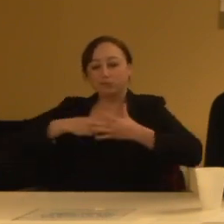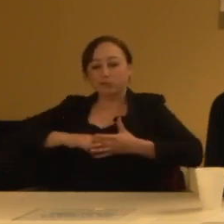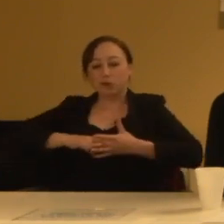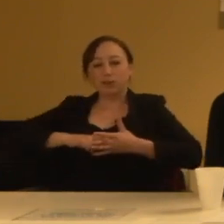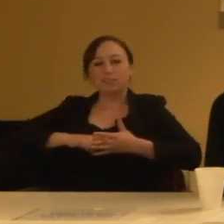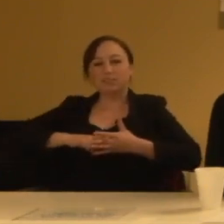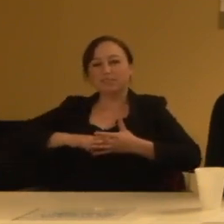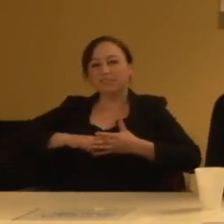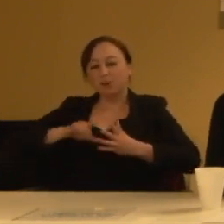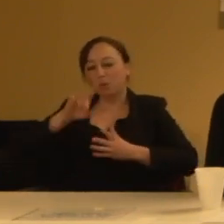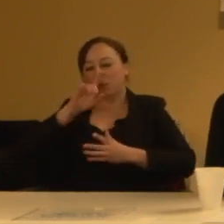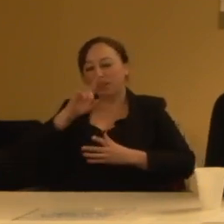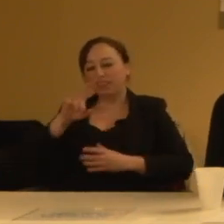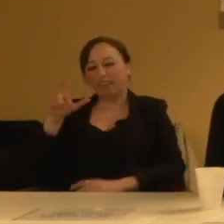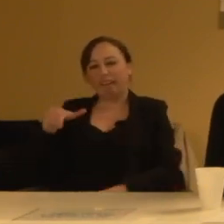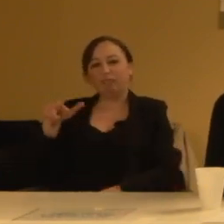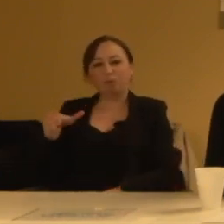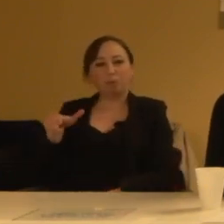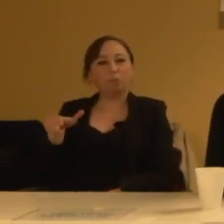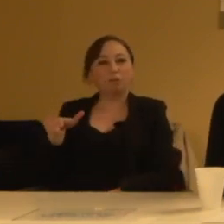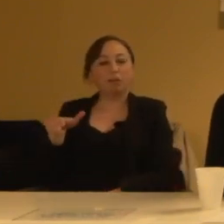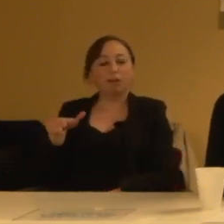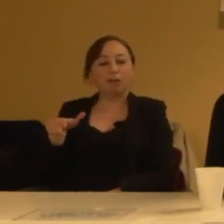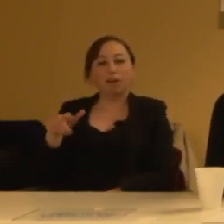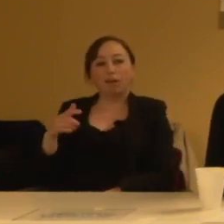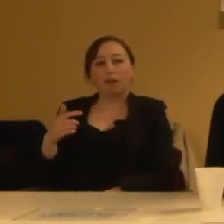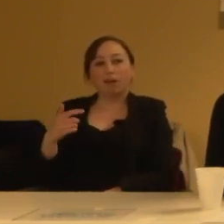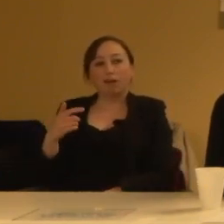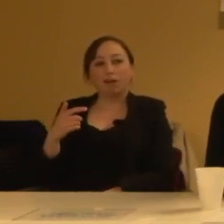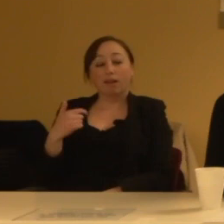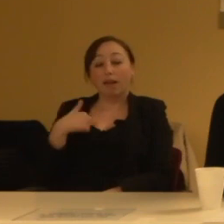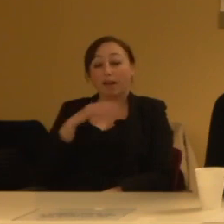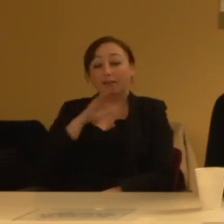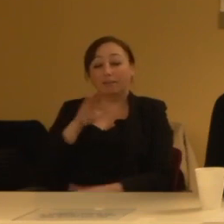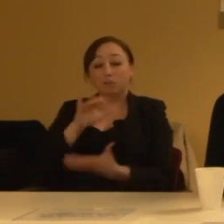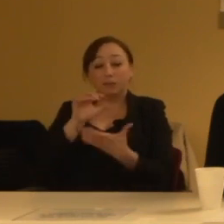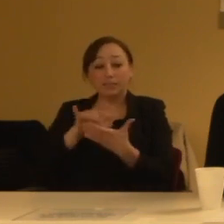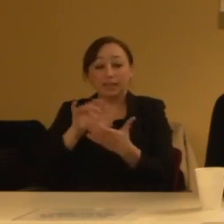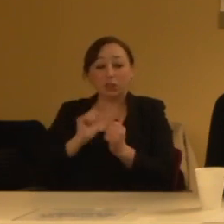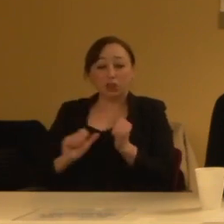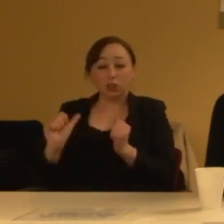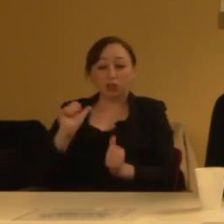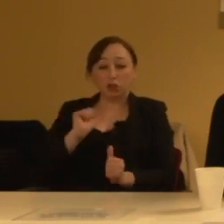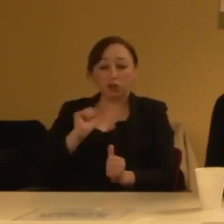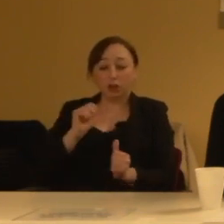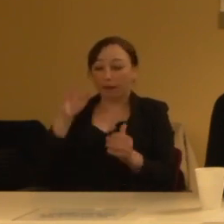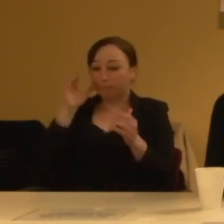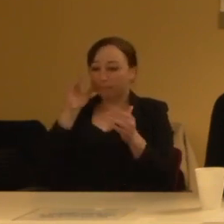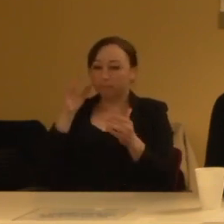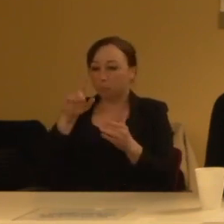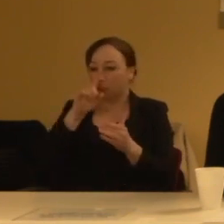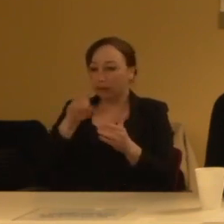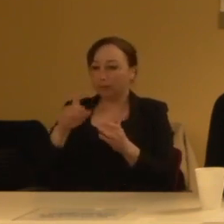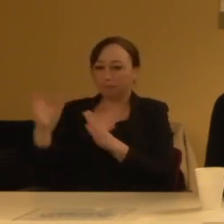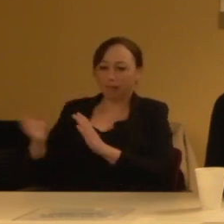weird way, because I never studied theater or planned to go into theater really as a career,